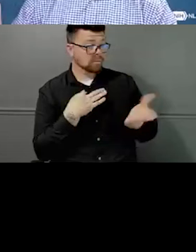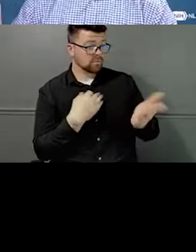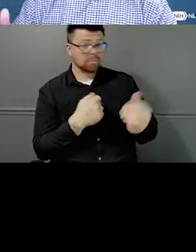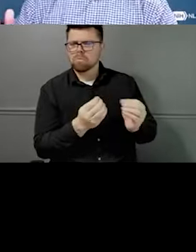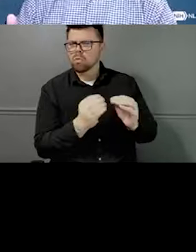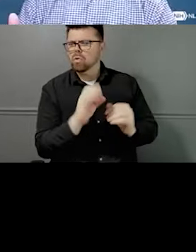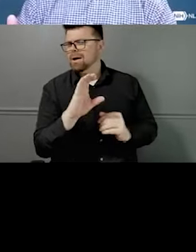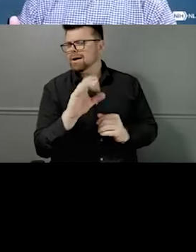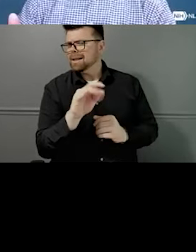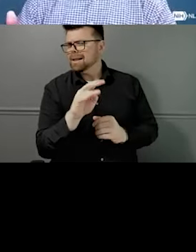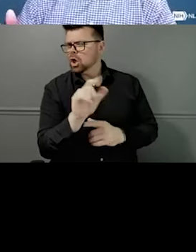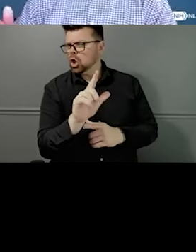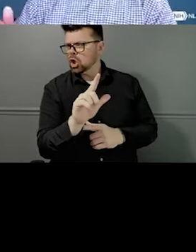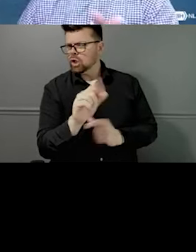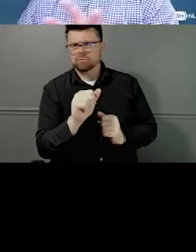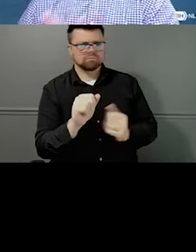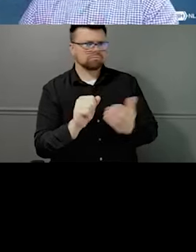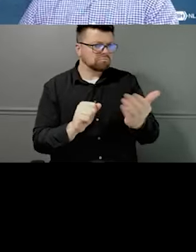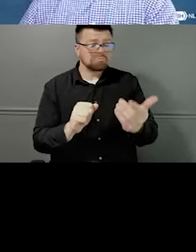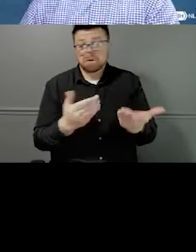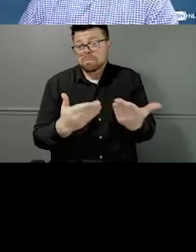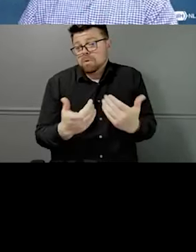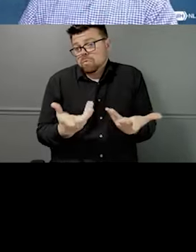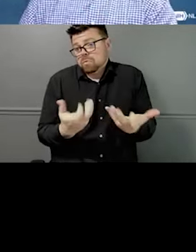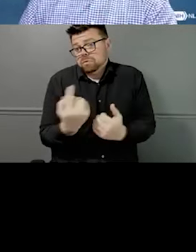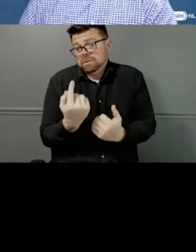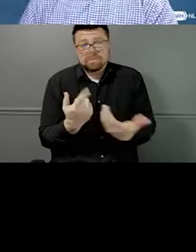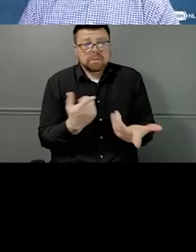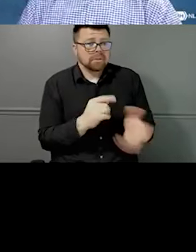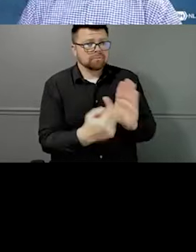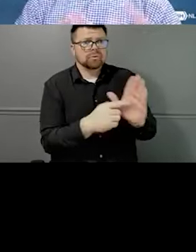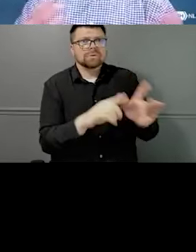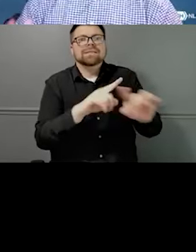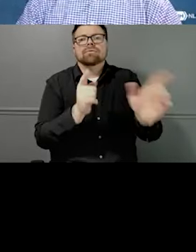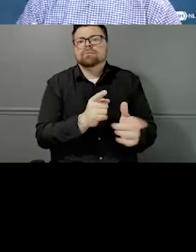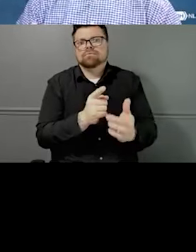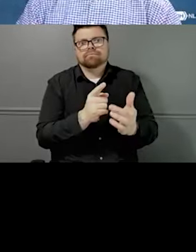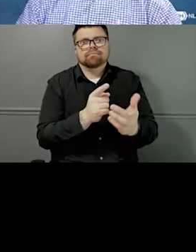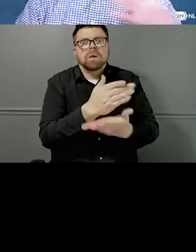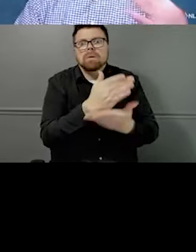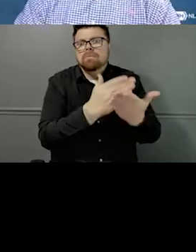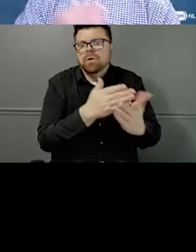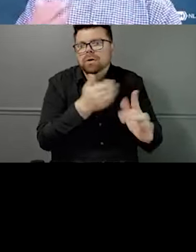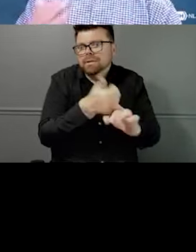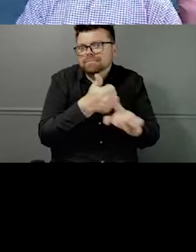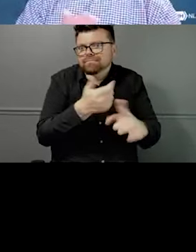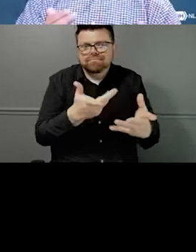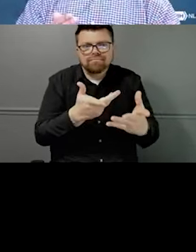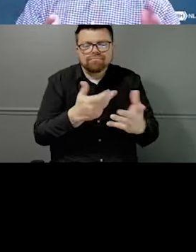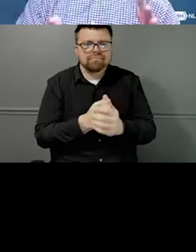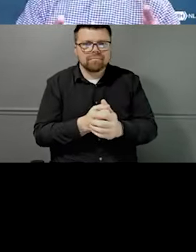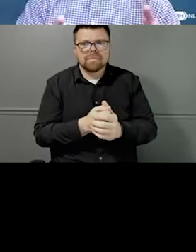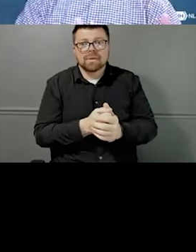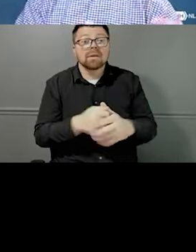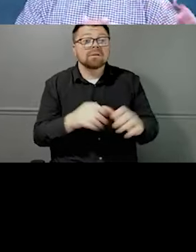they might want to have something that shows a different facet of themselves. Within SciENcv, you can have multiple copies of